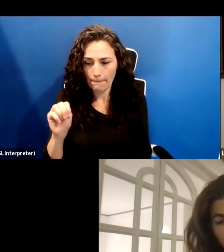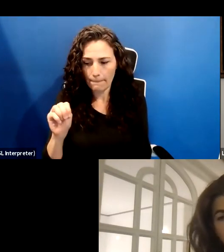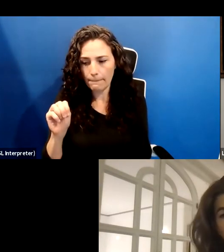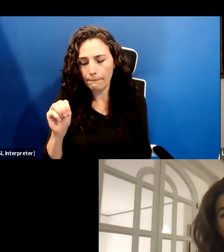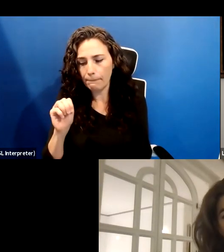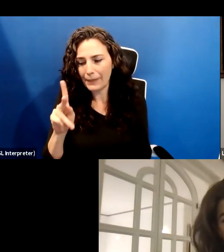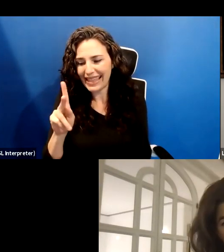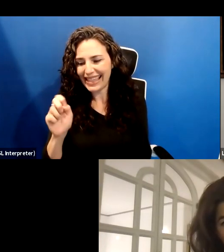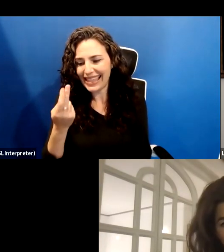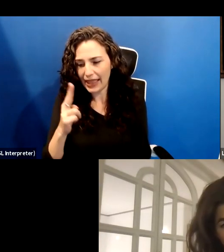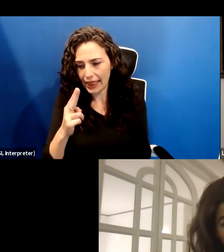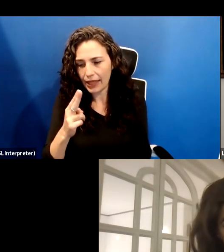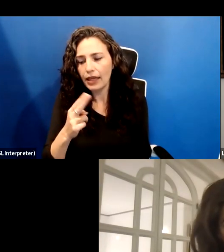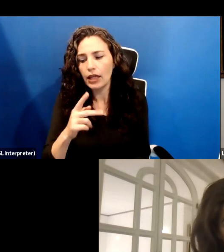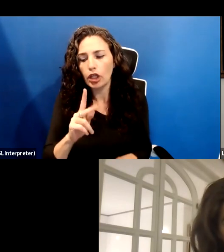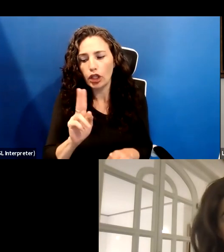All of this was word through word of mouth.